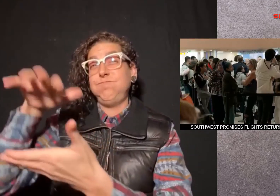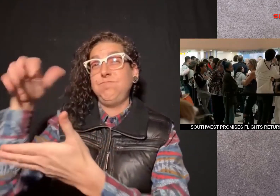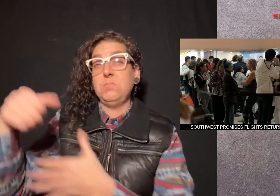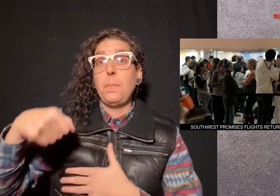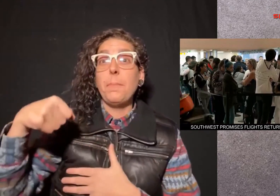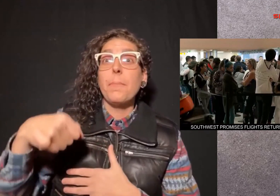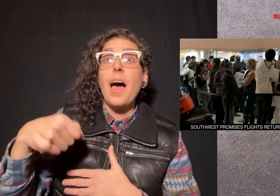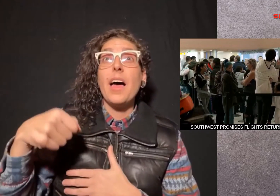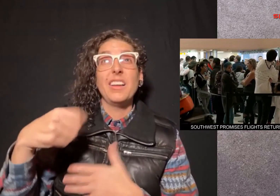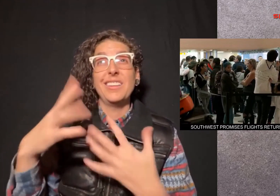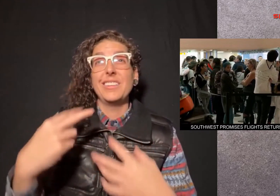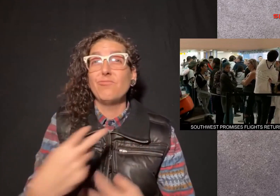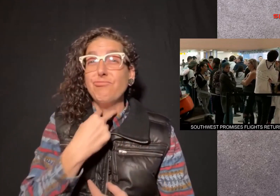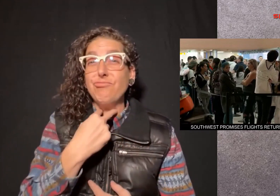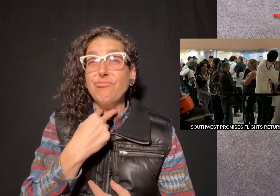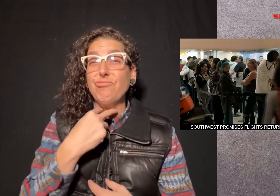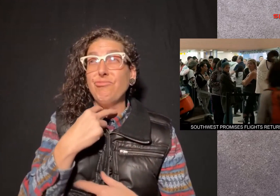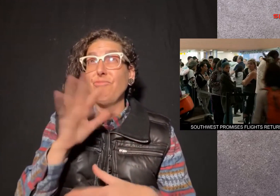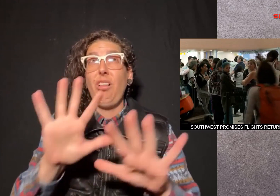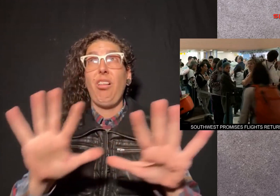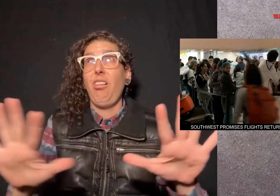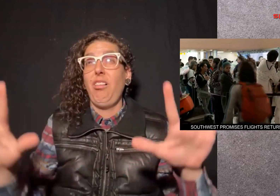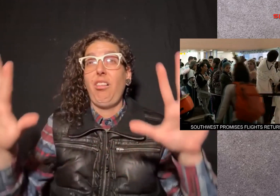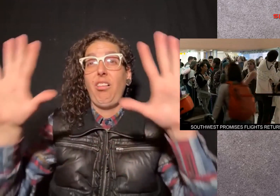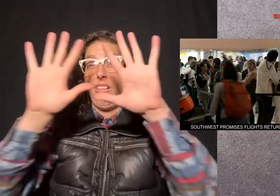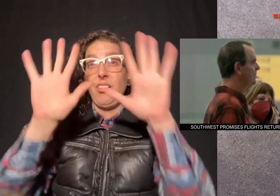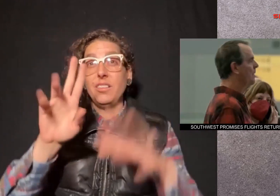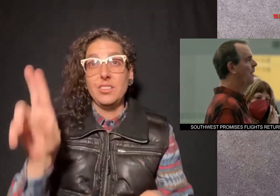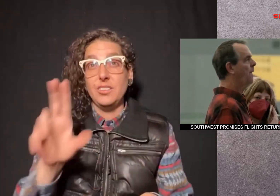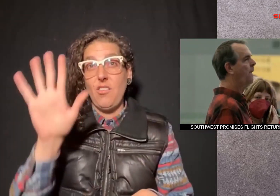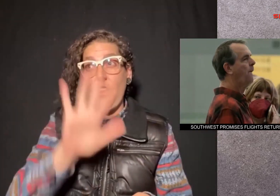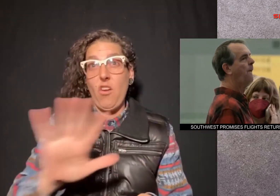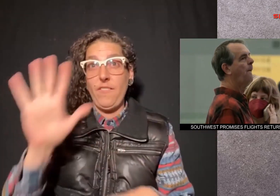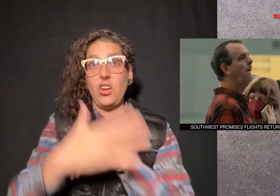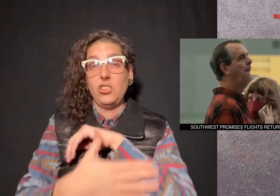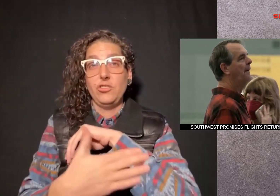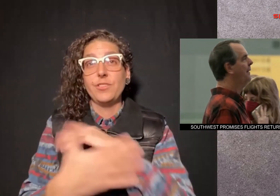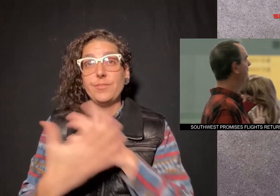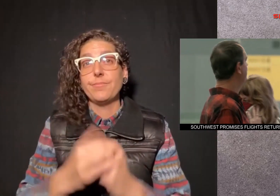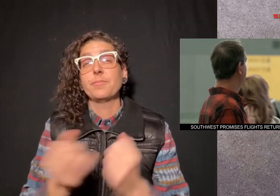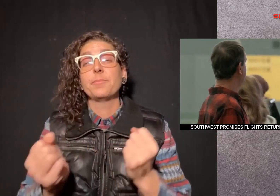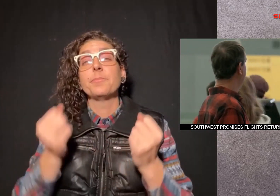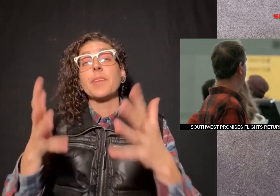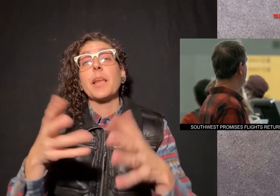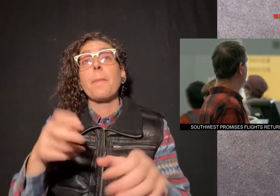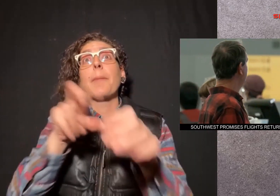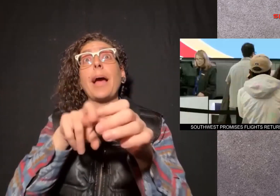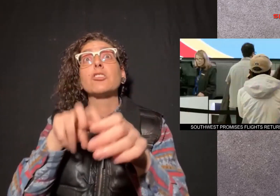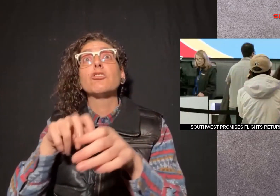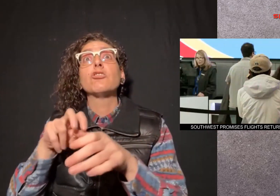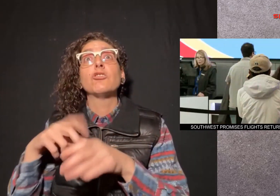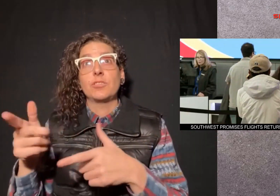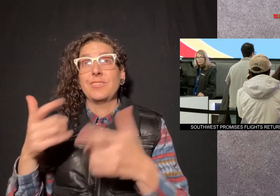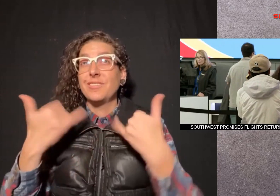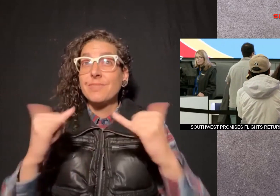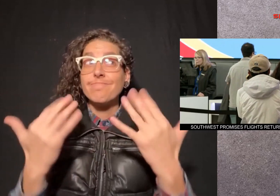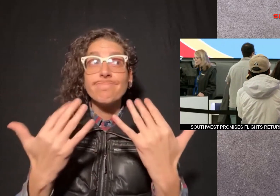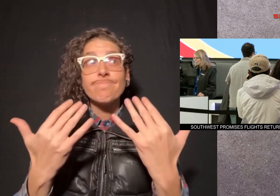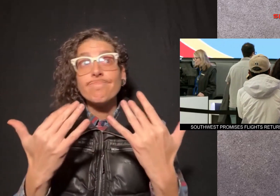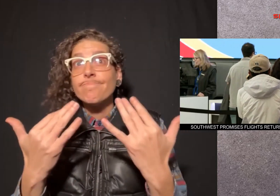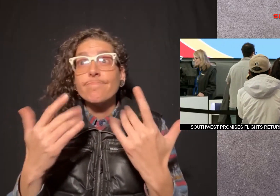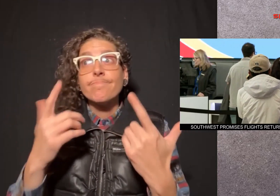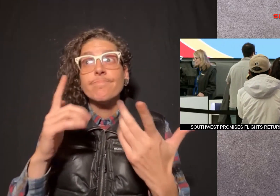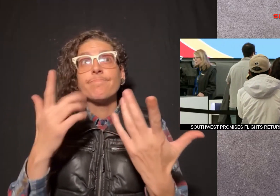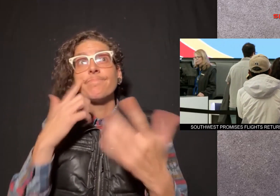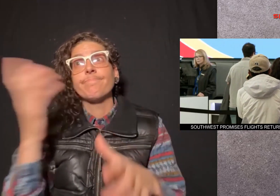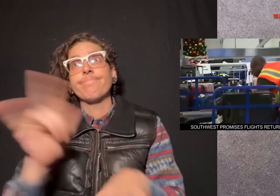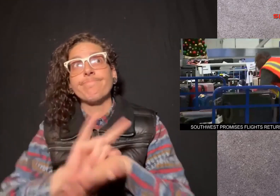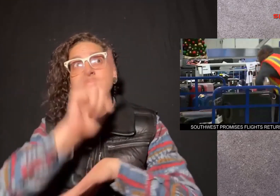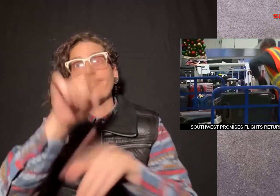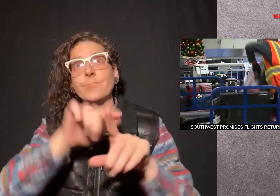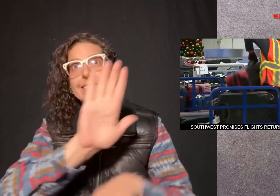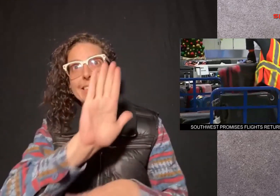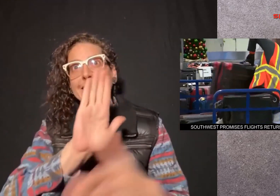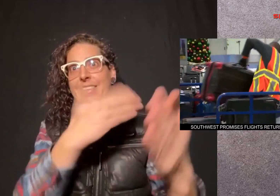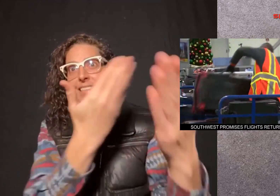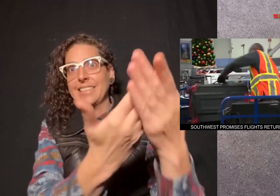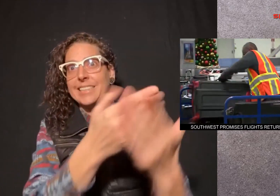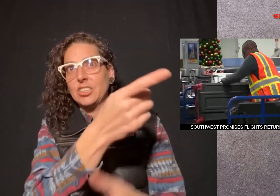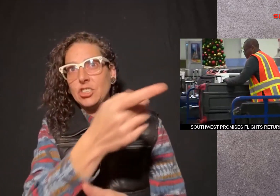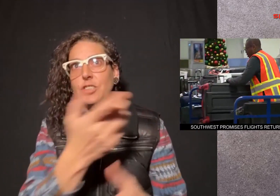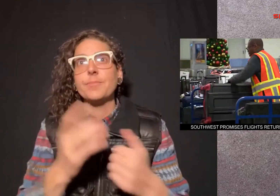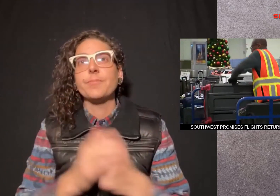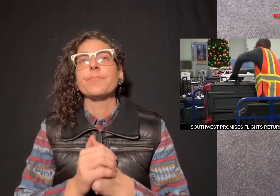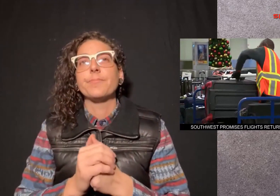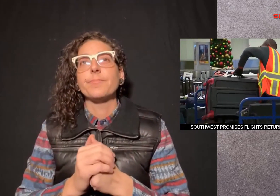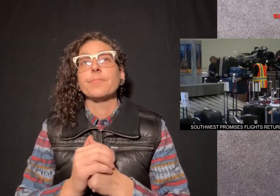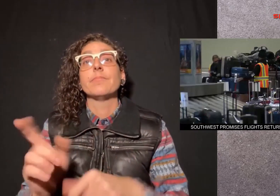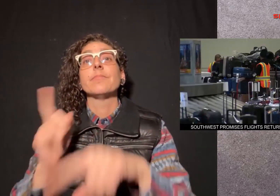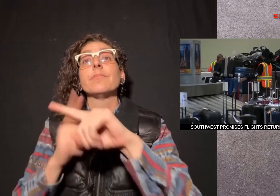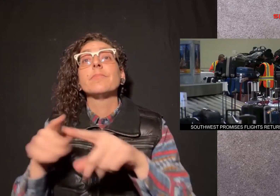stranded around the country many passengers are still waiting to get to their destination